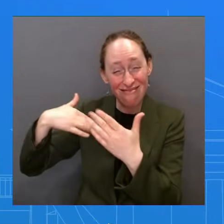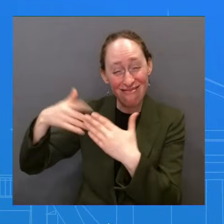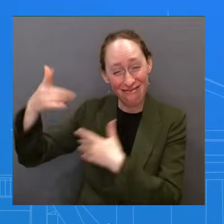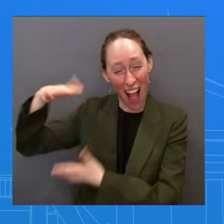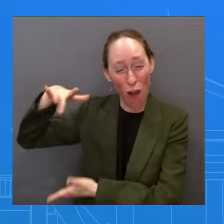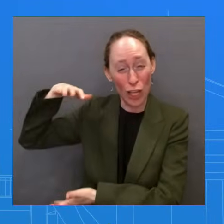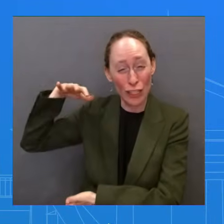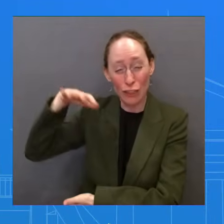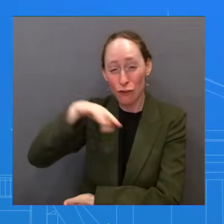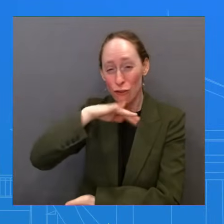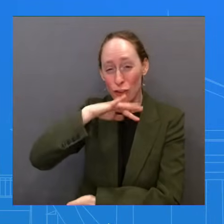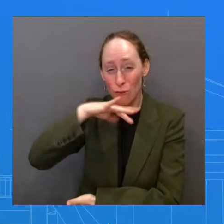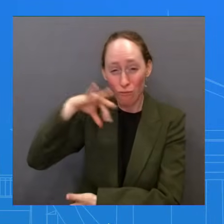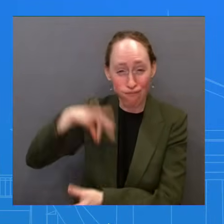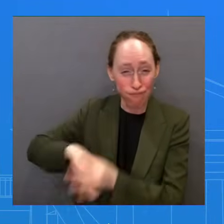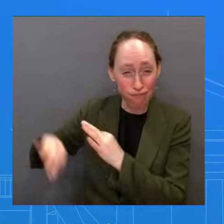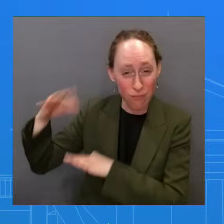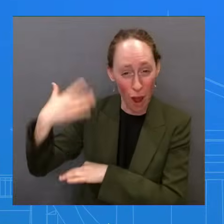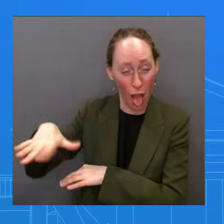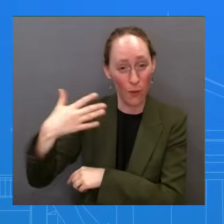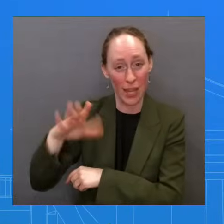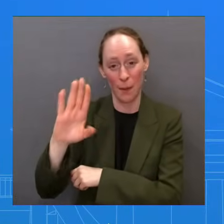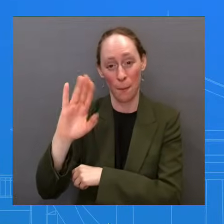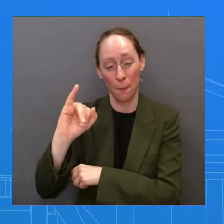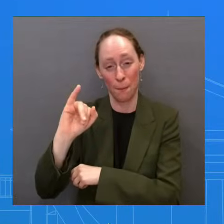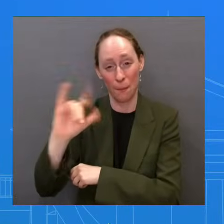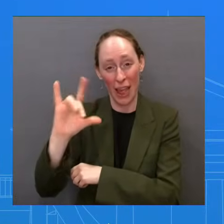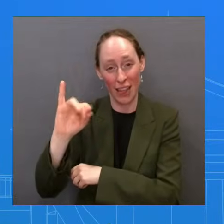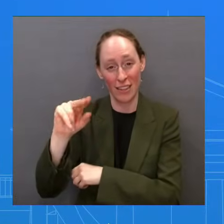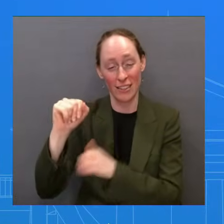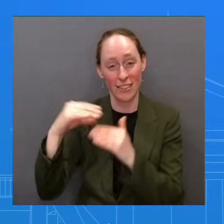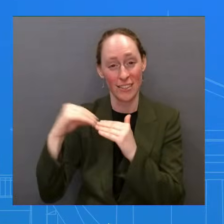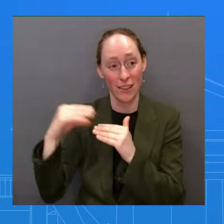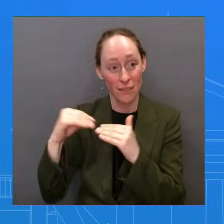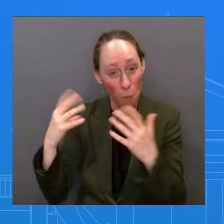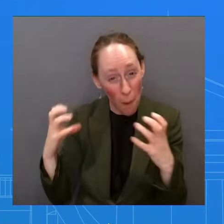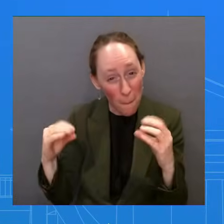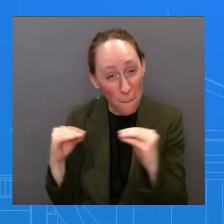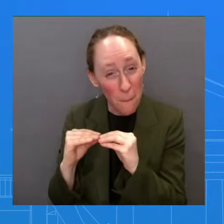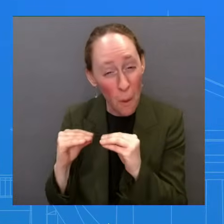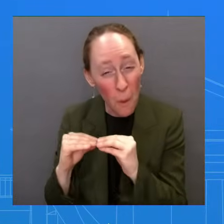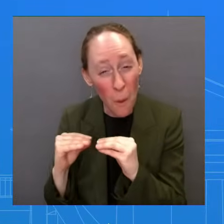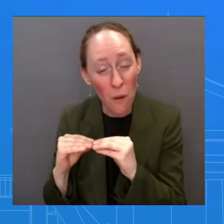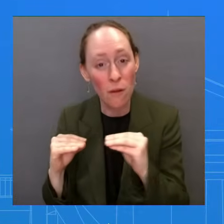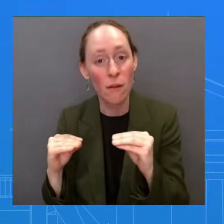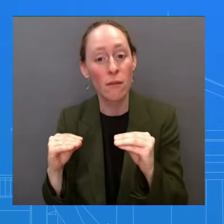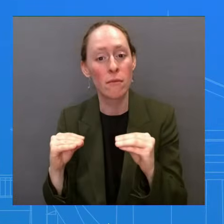at the expense of our nation's veterans, our schoolteachers, our police, our border patrol.